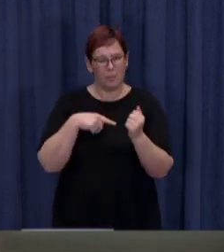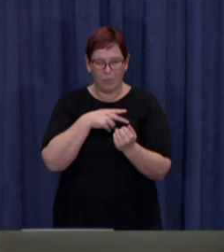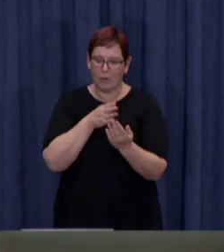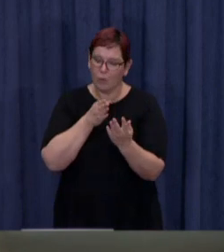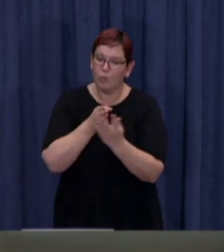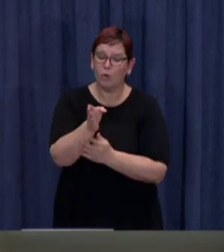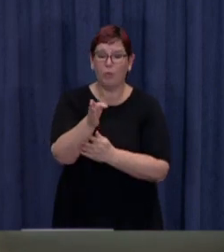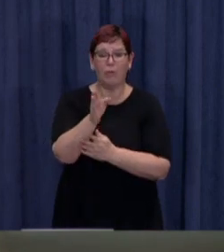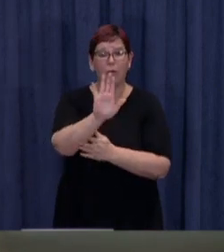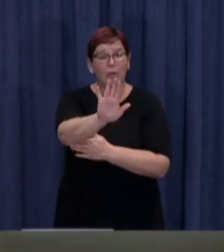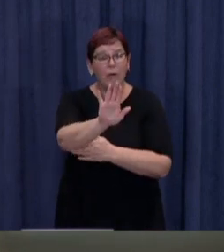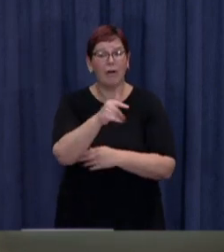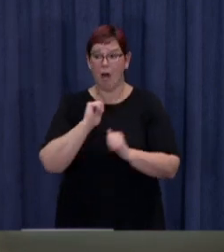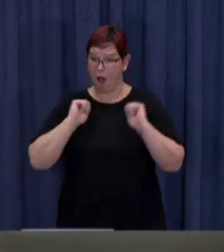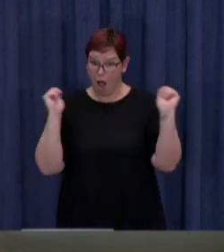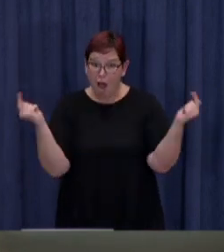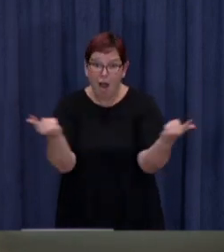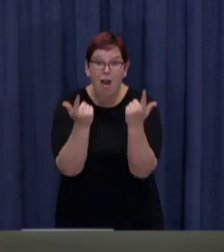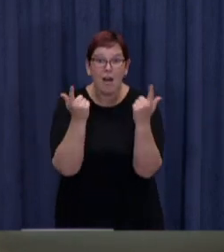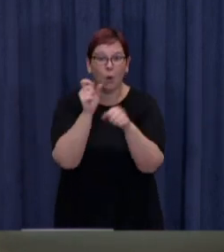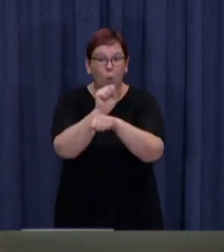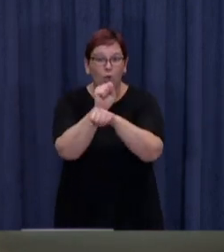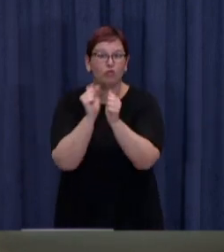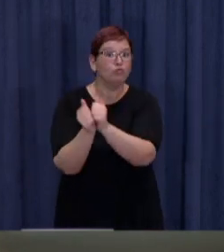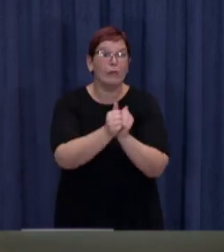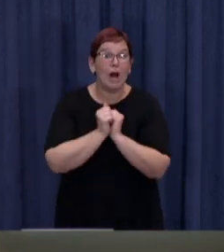hi can you hear me yes